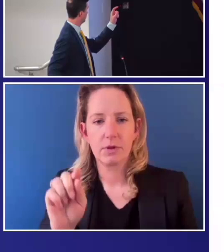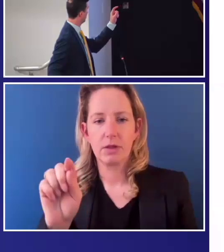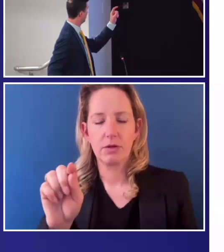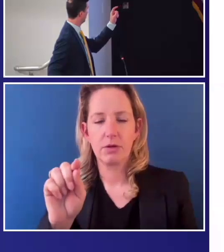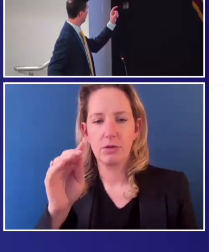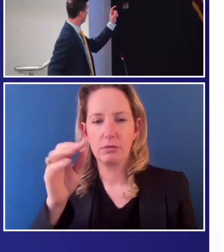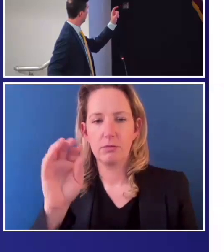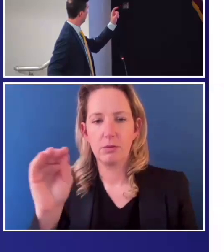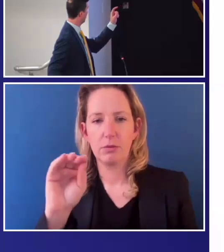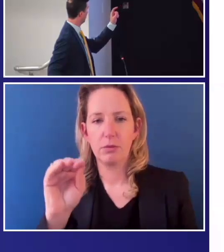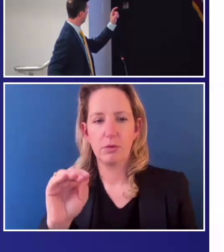Earlier, yeah.